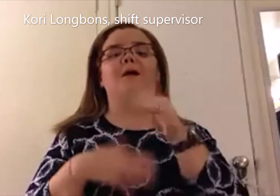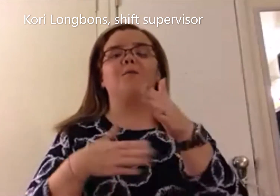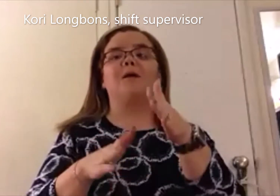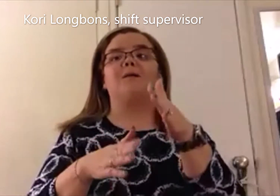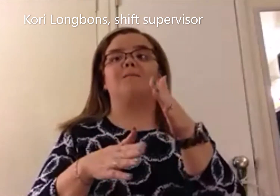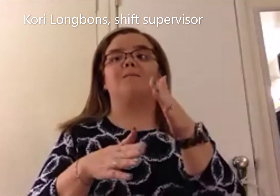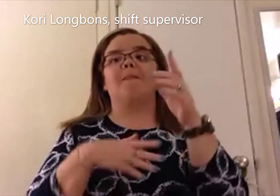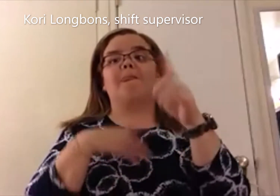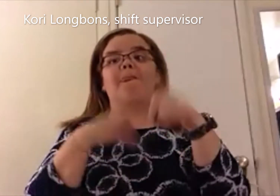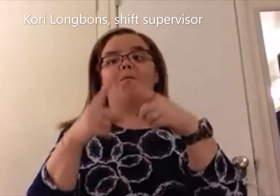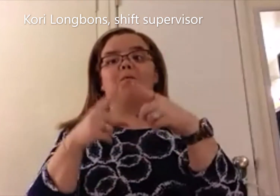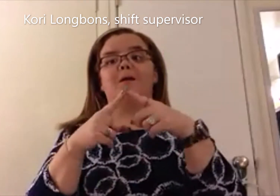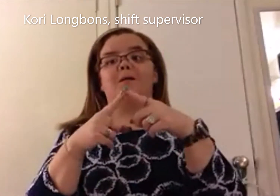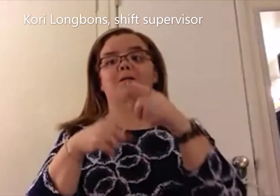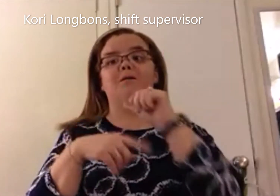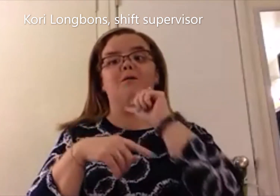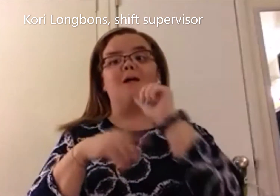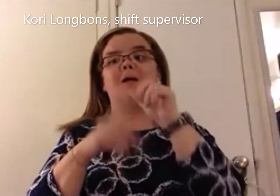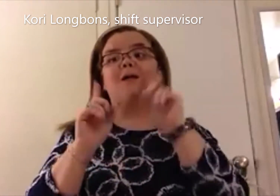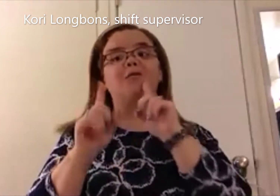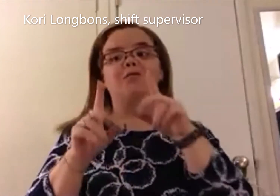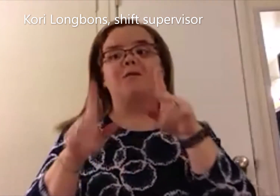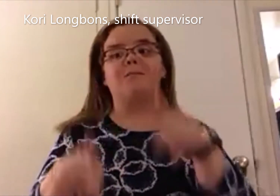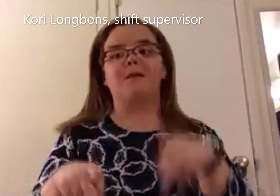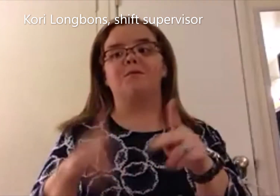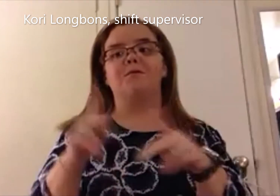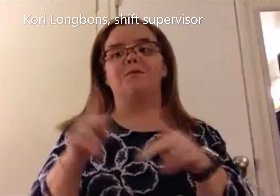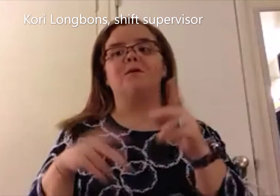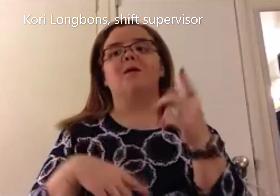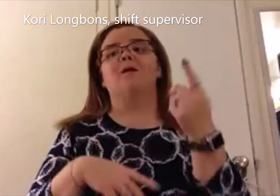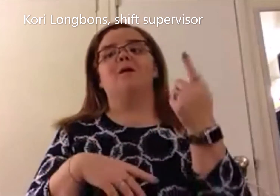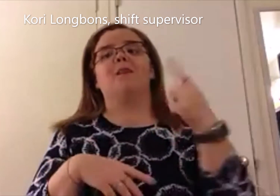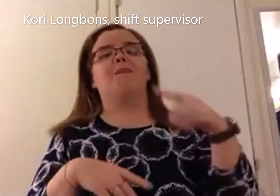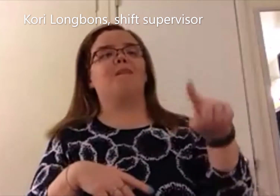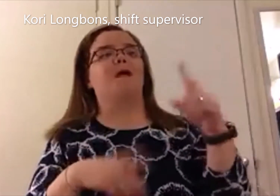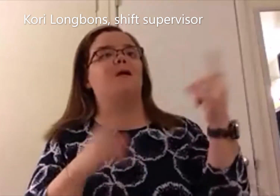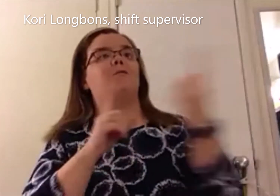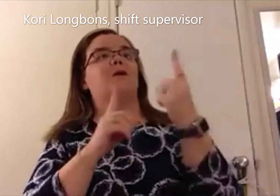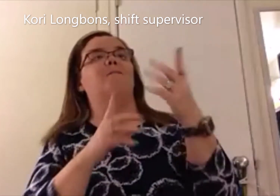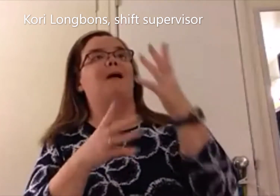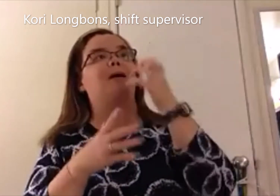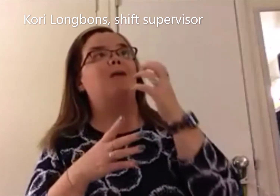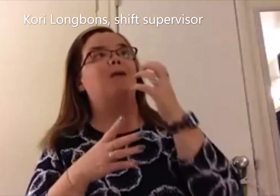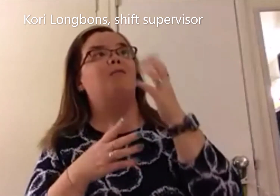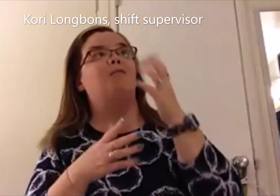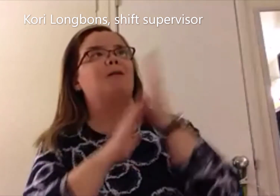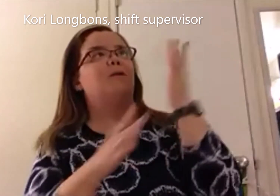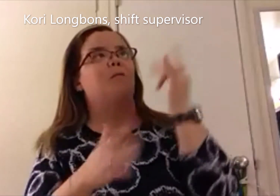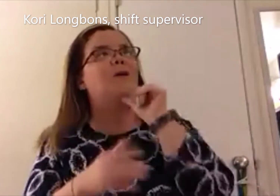way when you're not answering people they don't come back angry asking why don't you